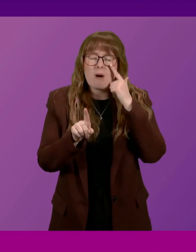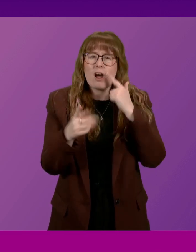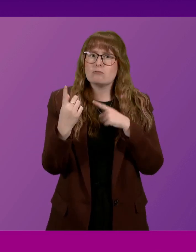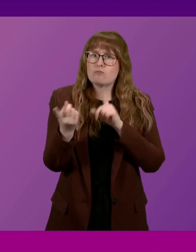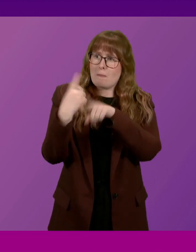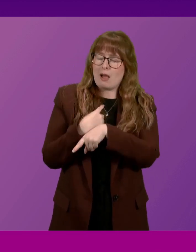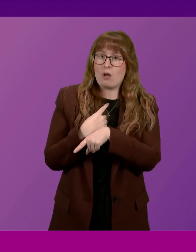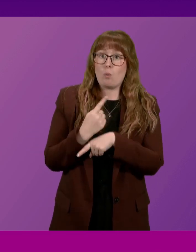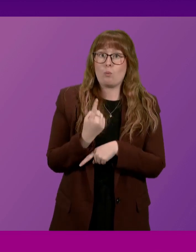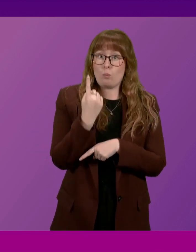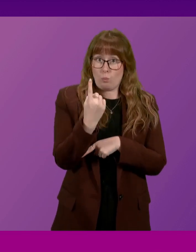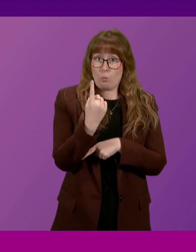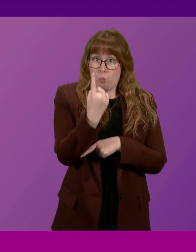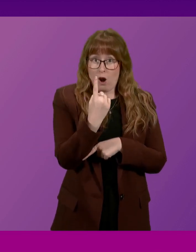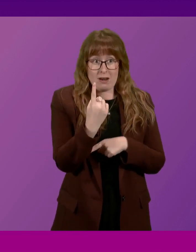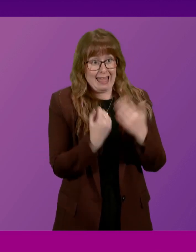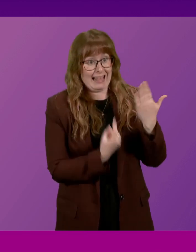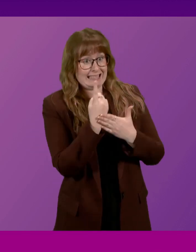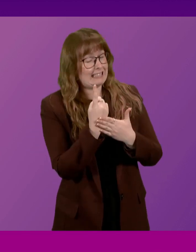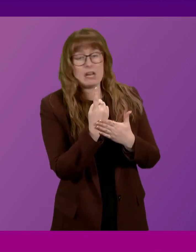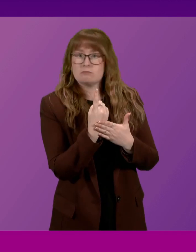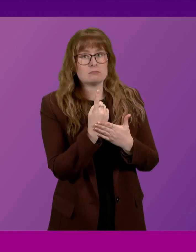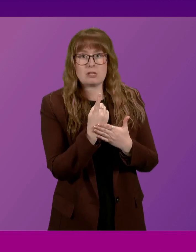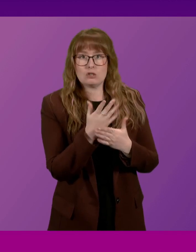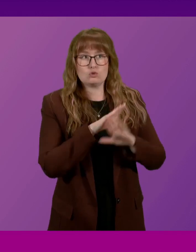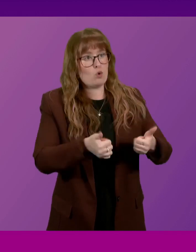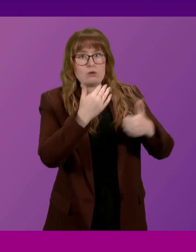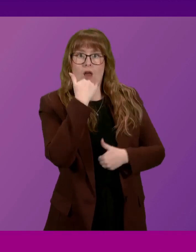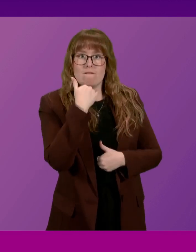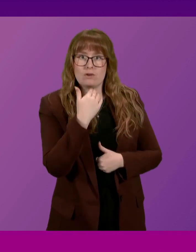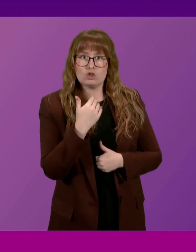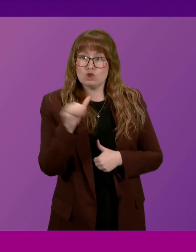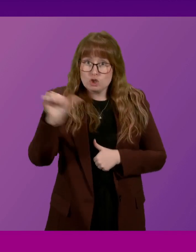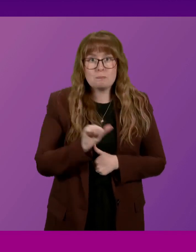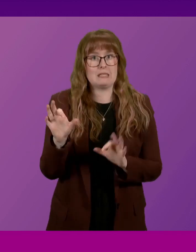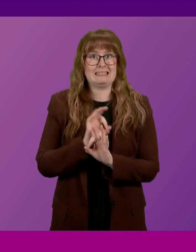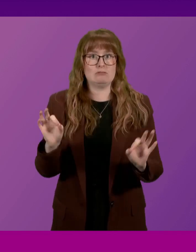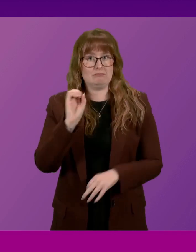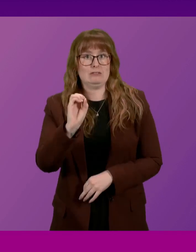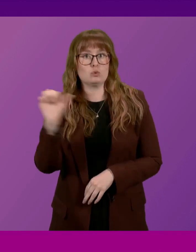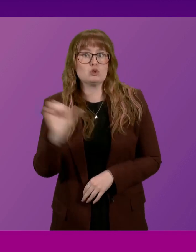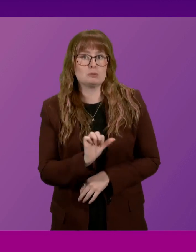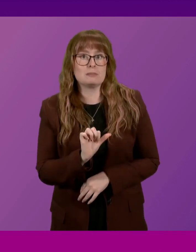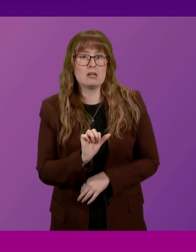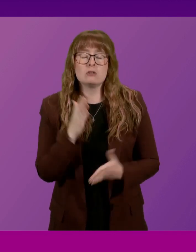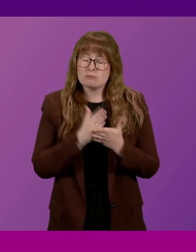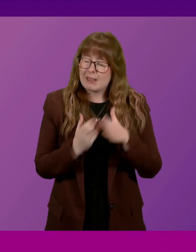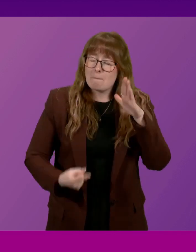One incident—one tragedy—is one too many, but it is vital that it is understood,